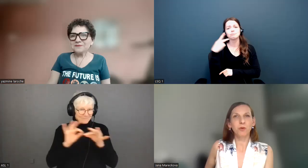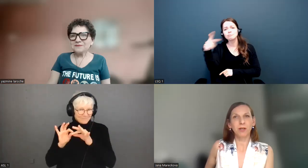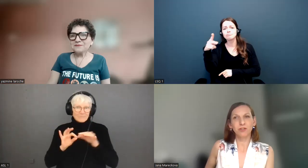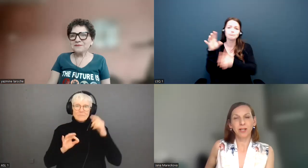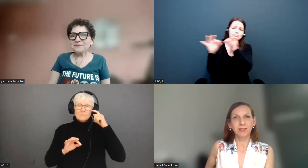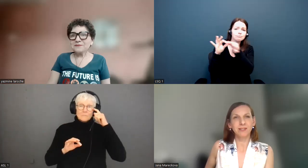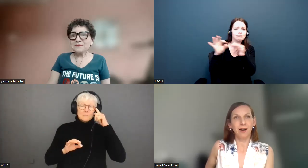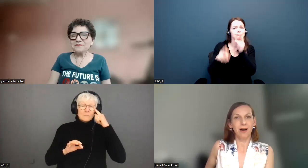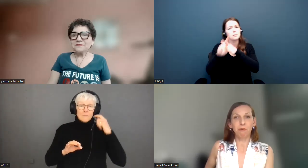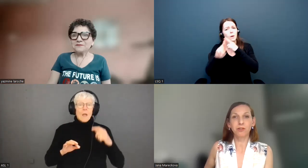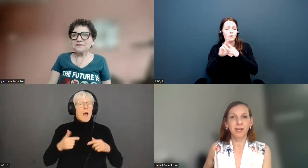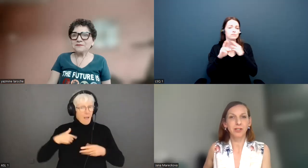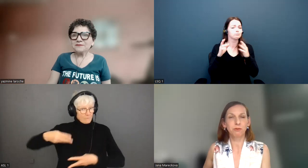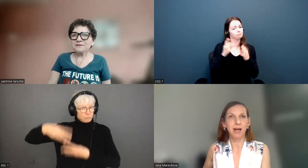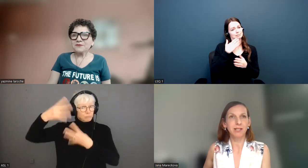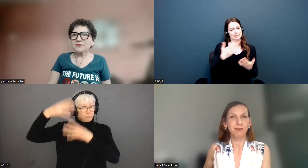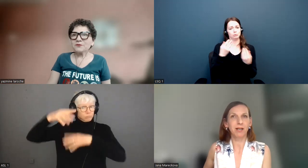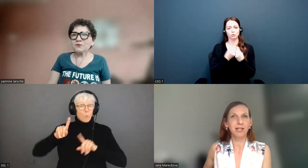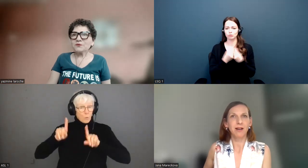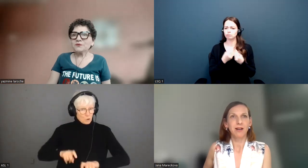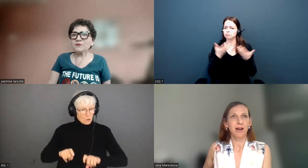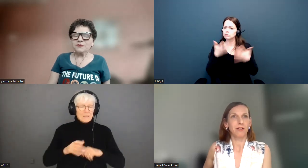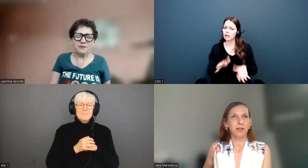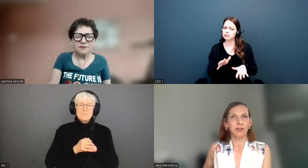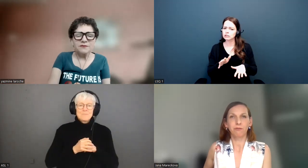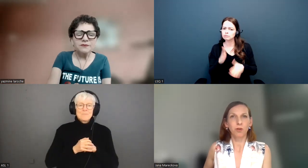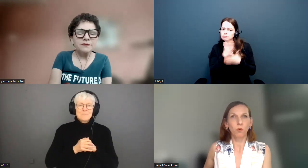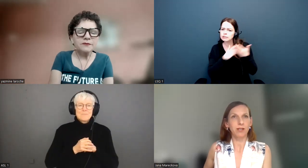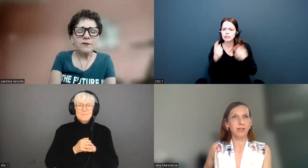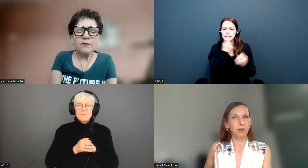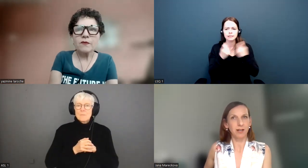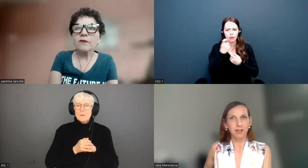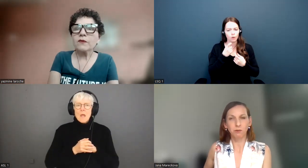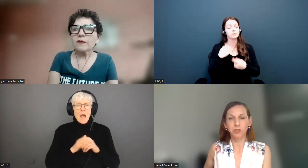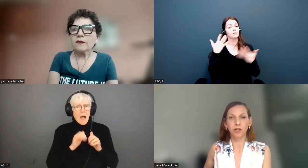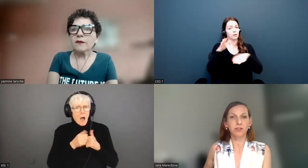questions uh I would just like to remind everybody uh there are a few ways how you can ask questions